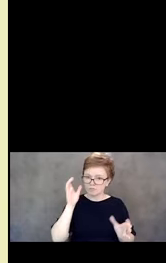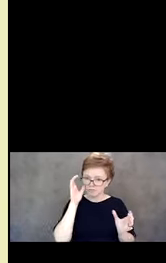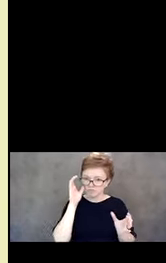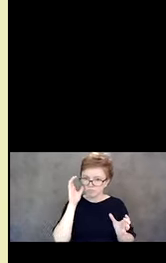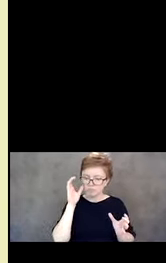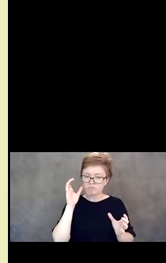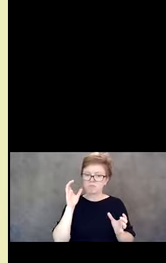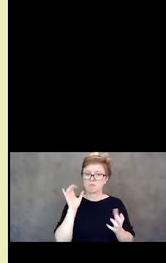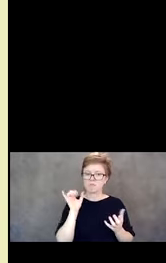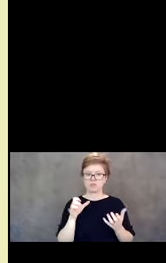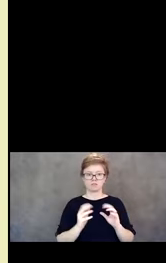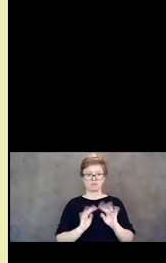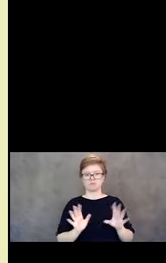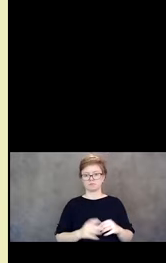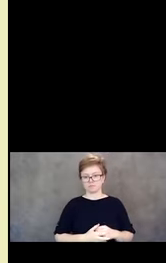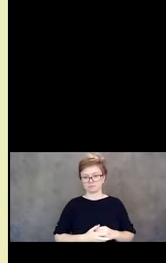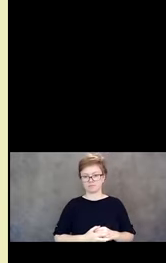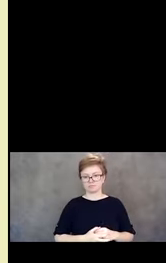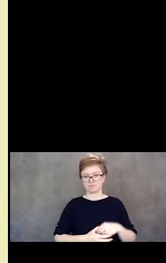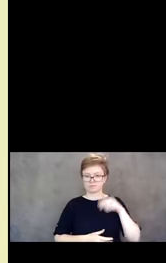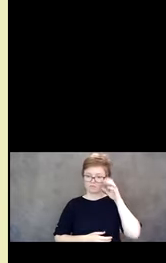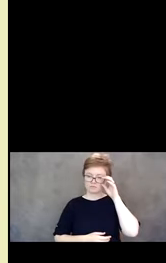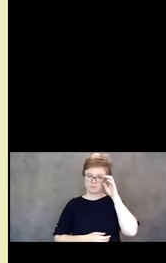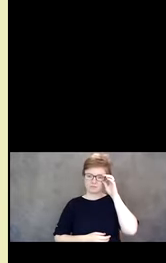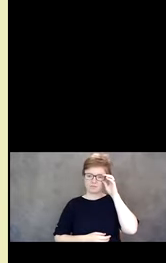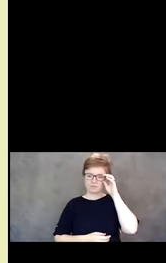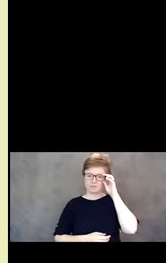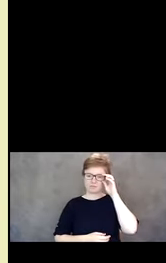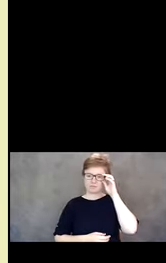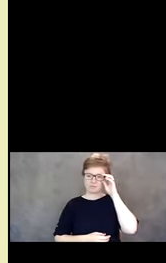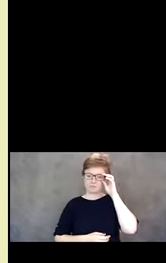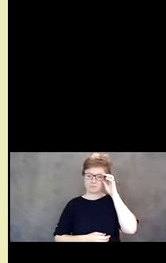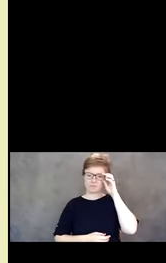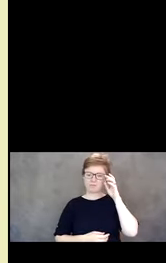And I'm not dredging up many of the details of my experience,